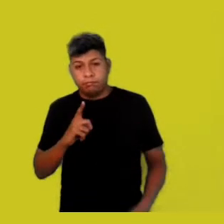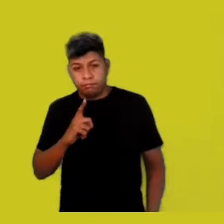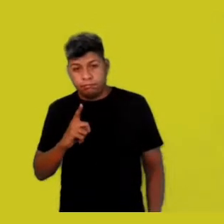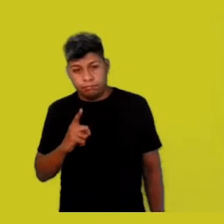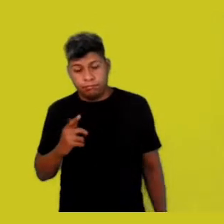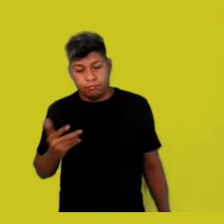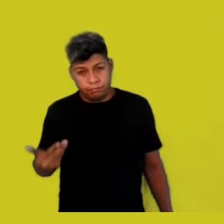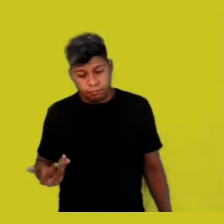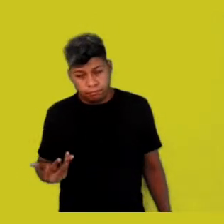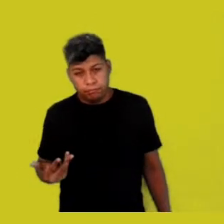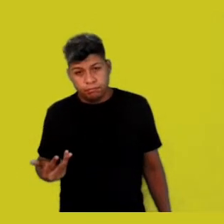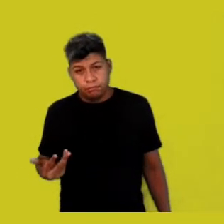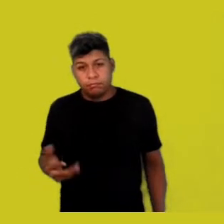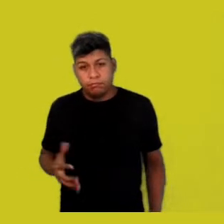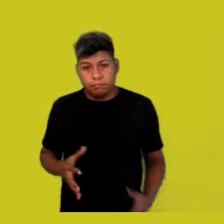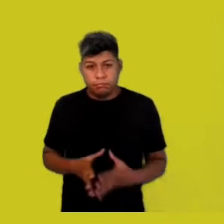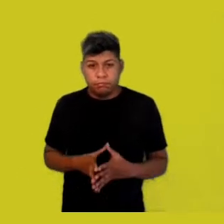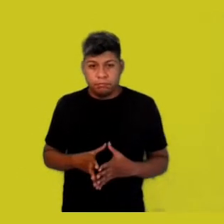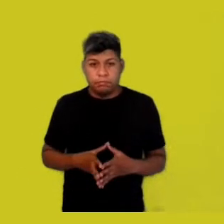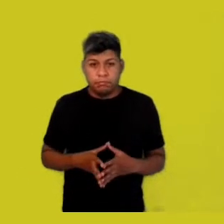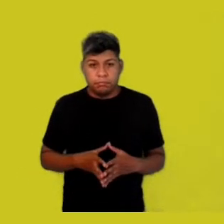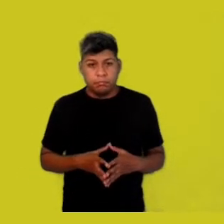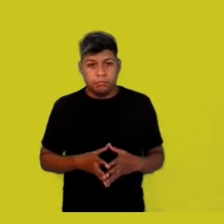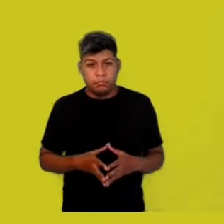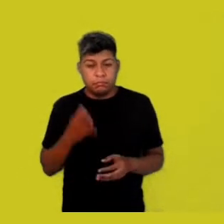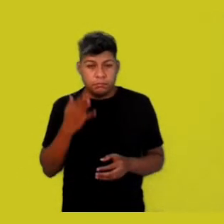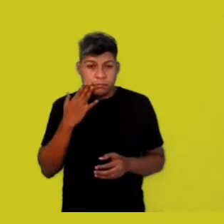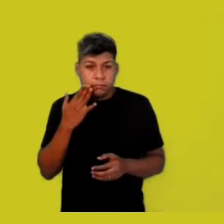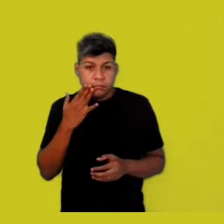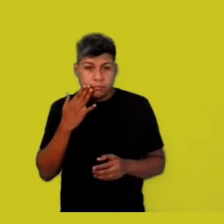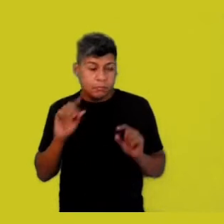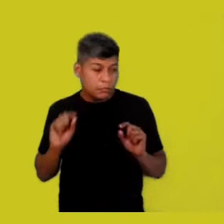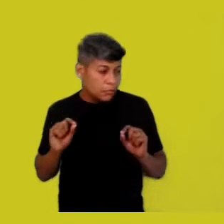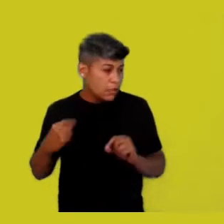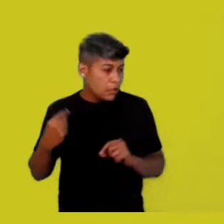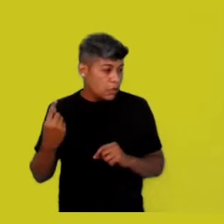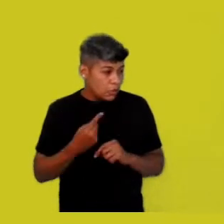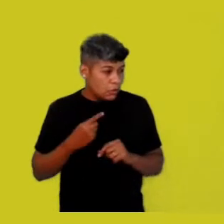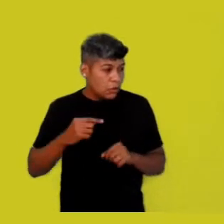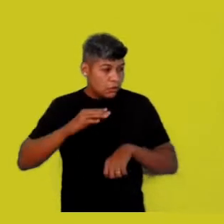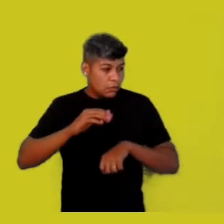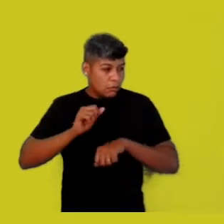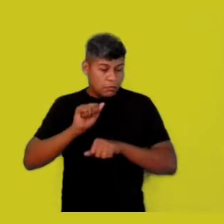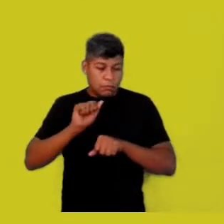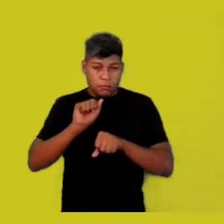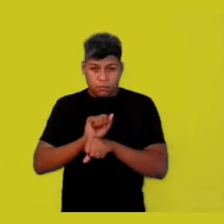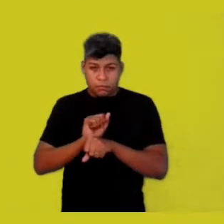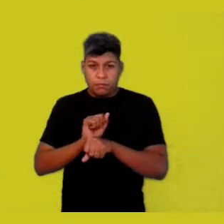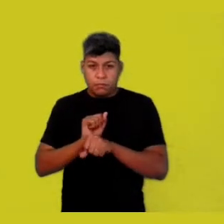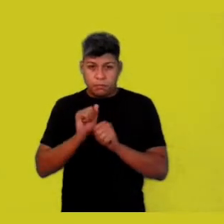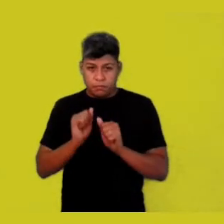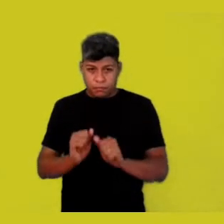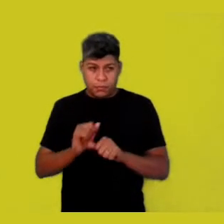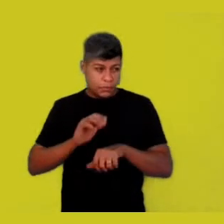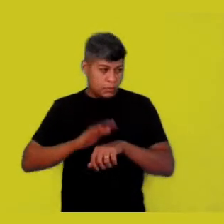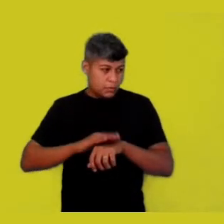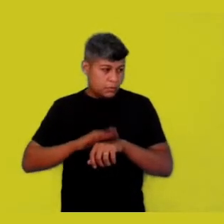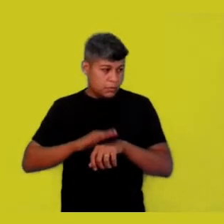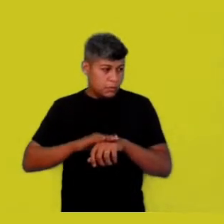I mean, what we can call, to a certain extent, making art,